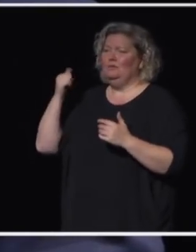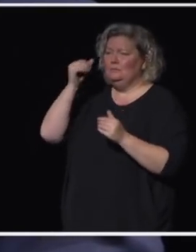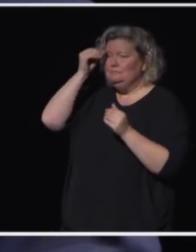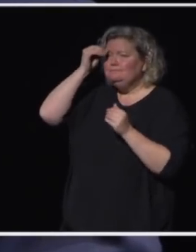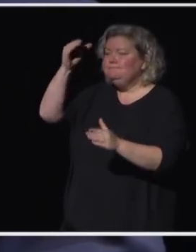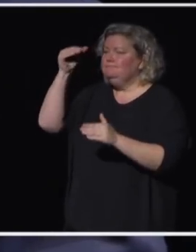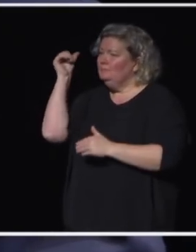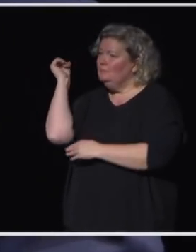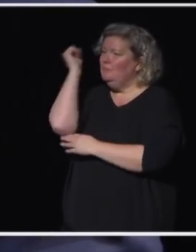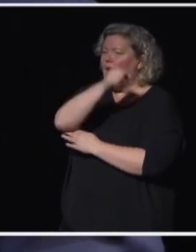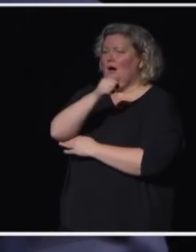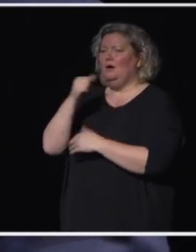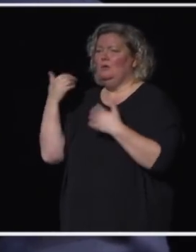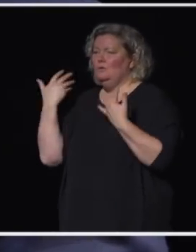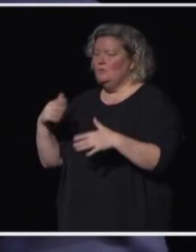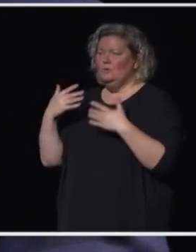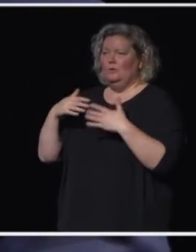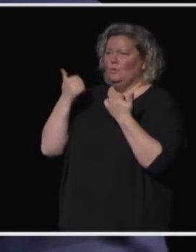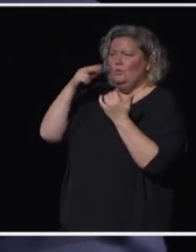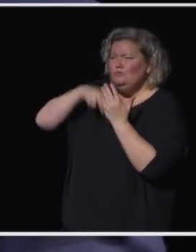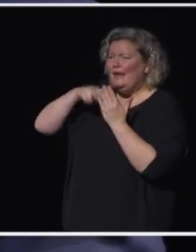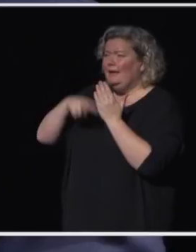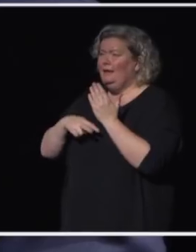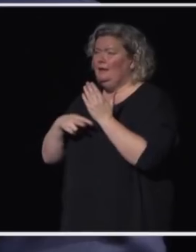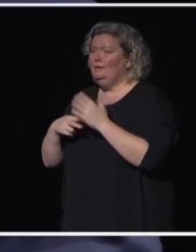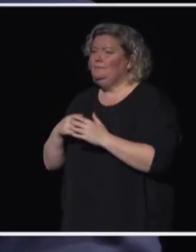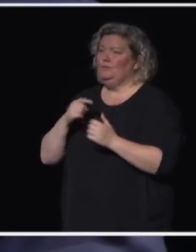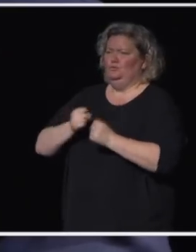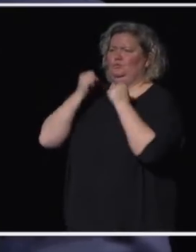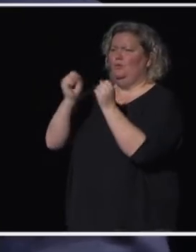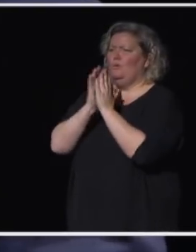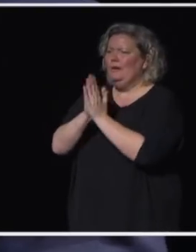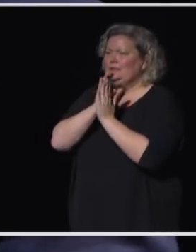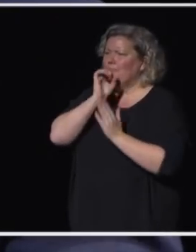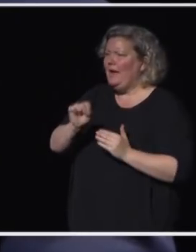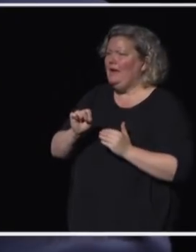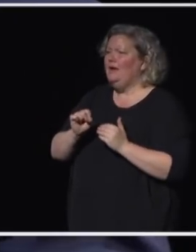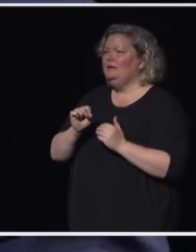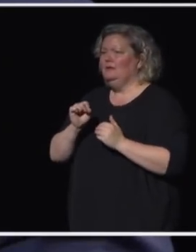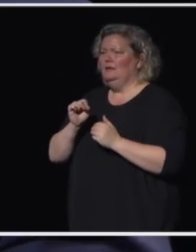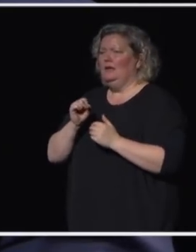brilliant, you know, well read, deeply, deeply religious which is a thing that is very much prized in America.